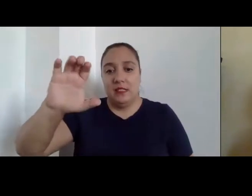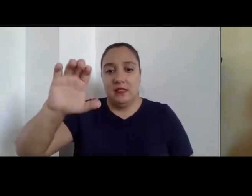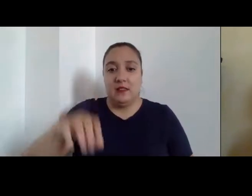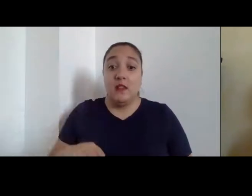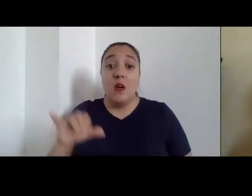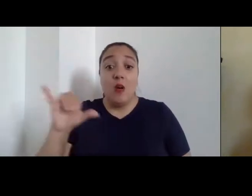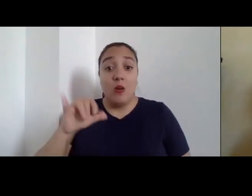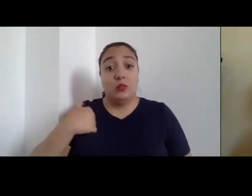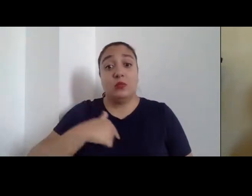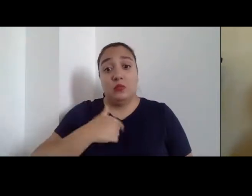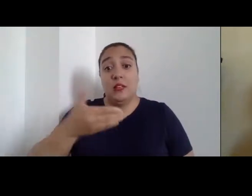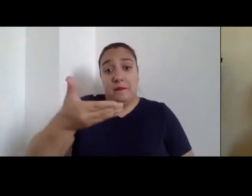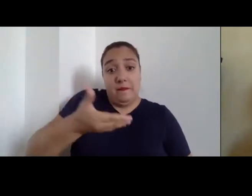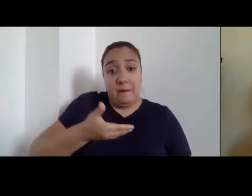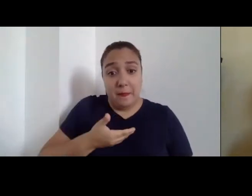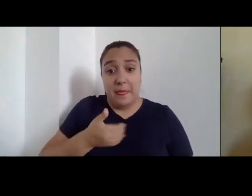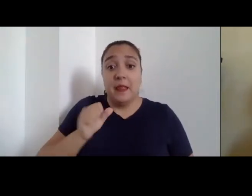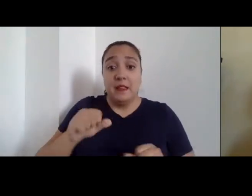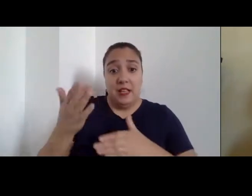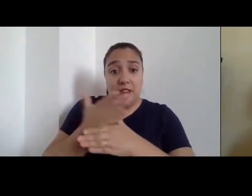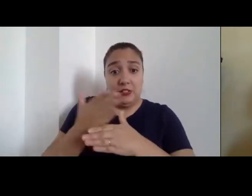posted in the comments at the end of today's event.